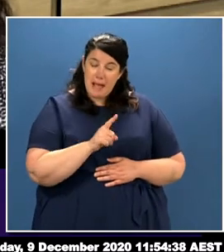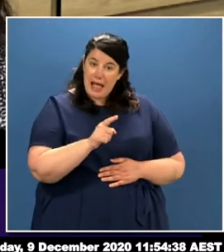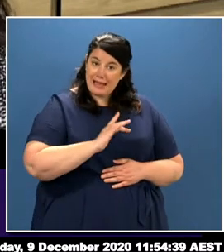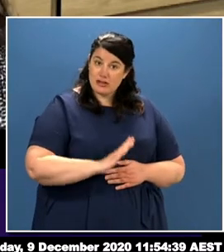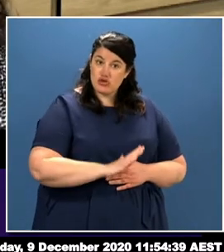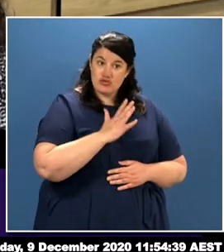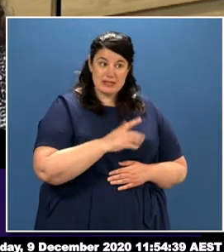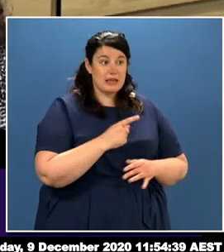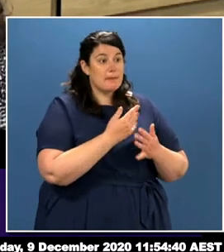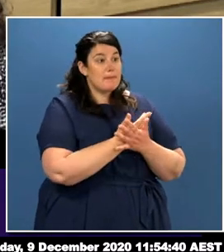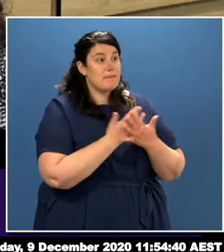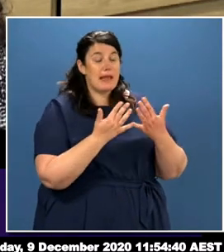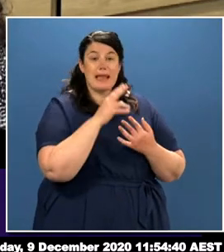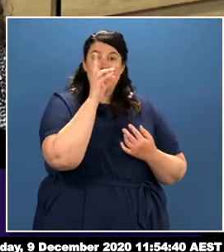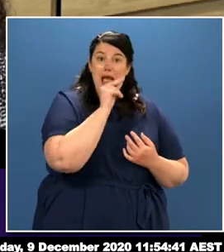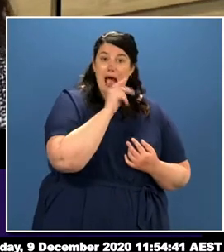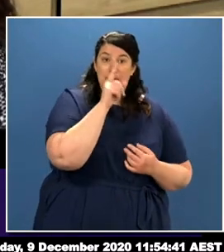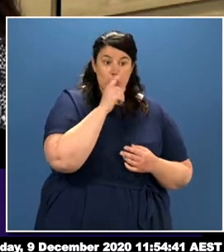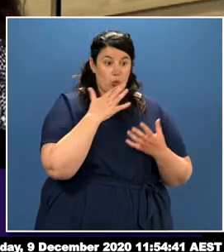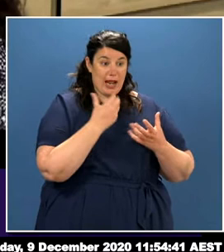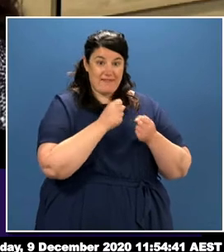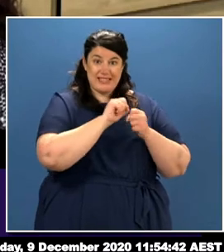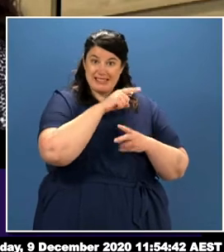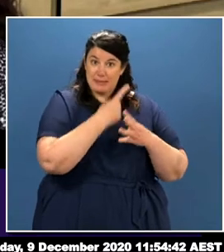lot of younger people with disabilities, when they're starting their